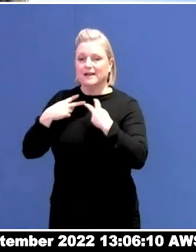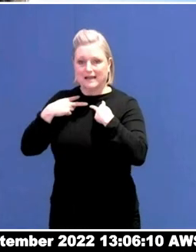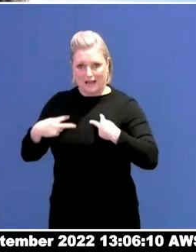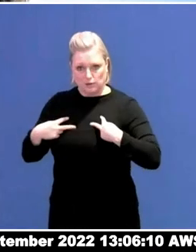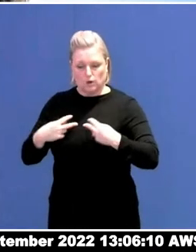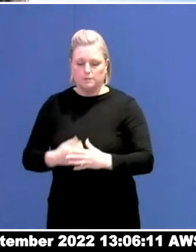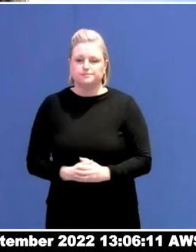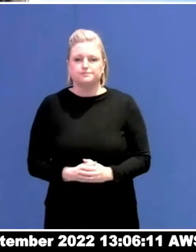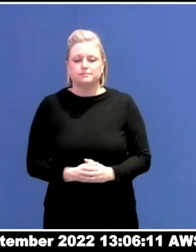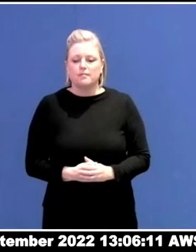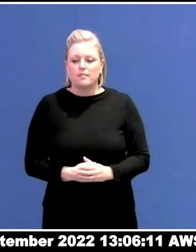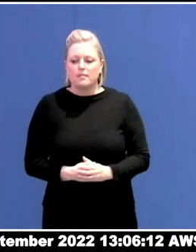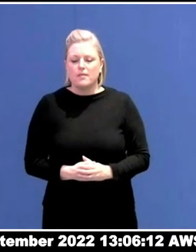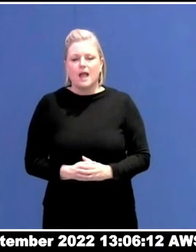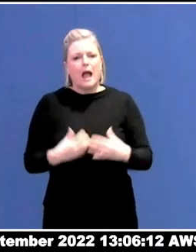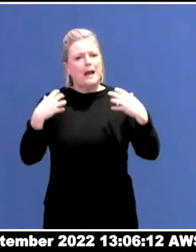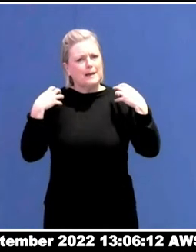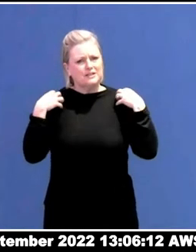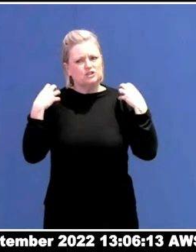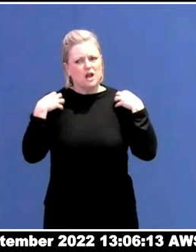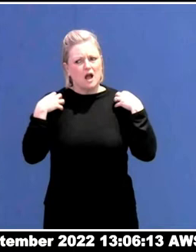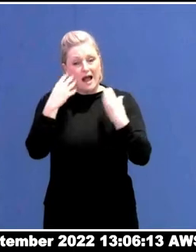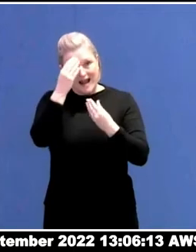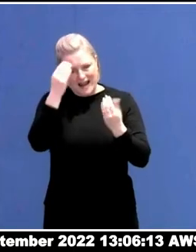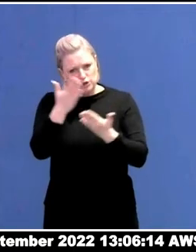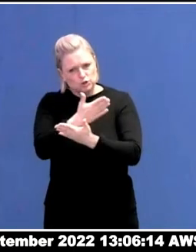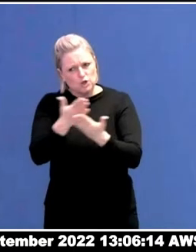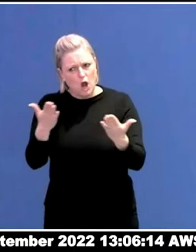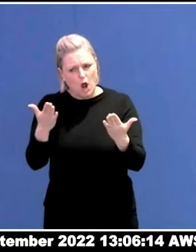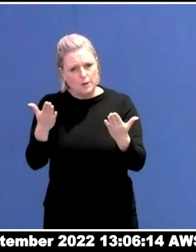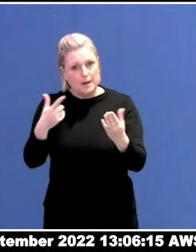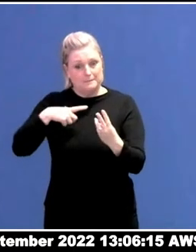Commissioners, can I indicate that, given the backgrounds and expertise of